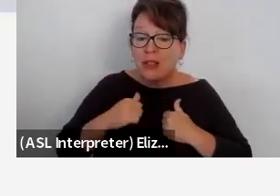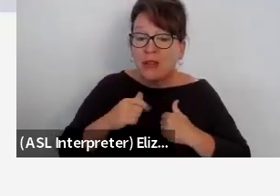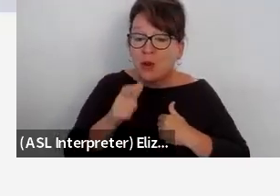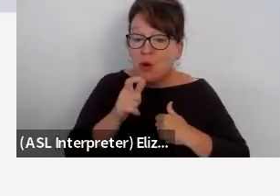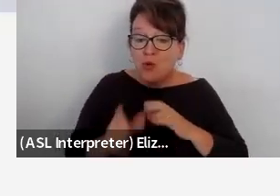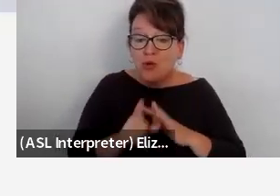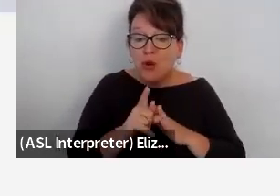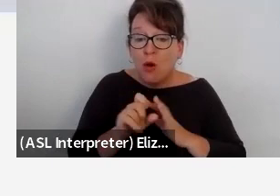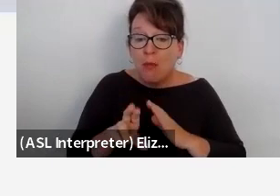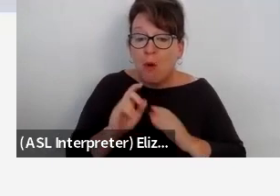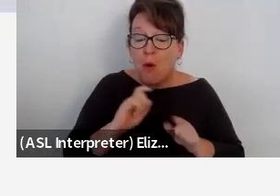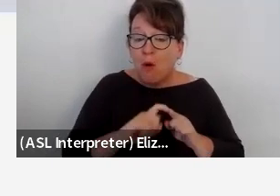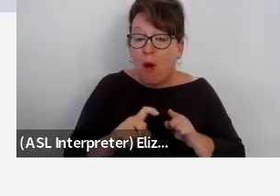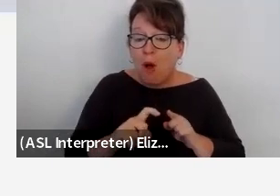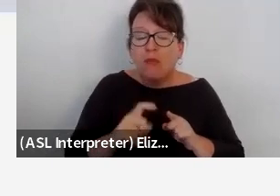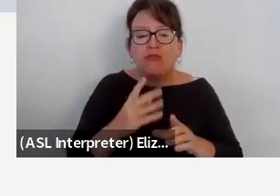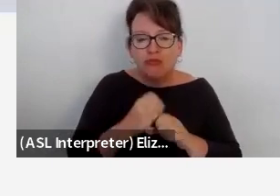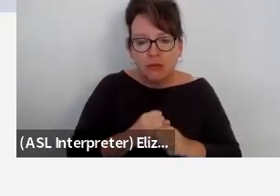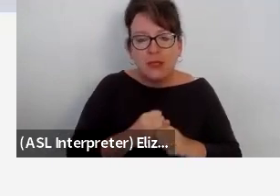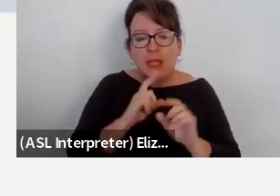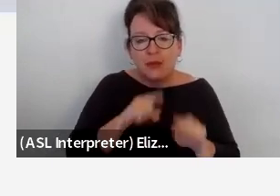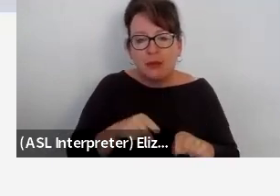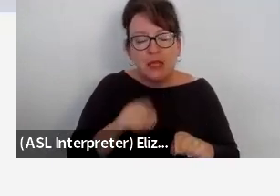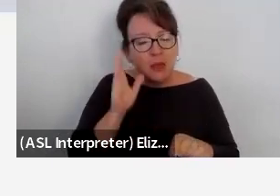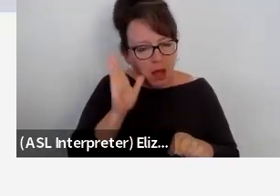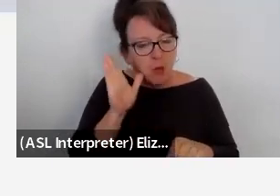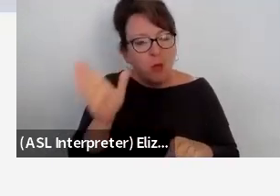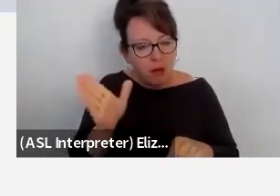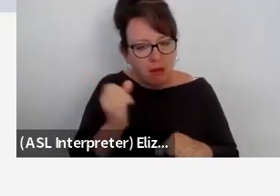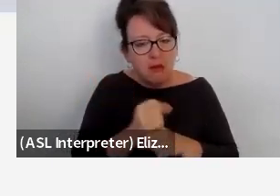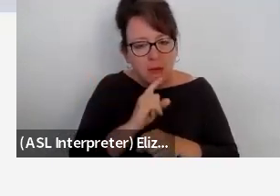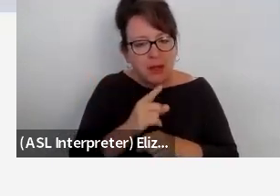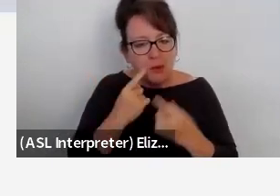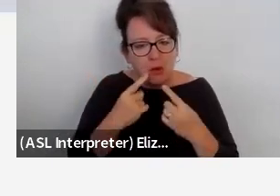deployment, those would be stakeholders who would be